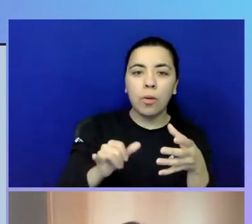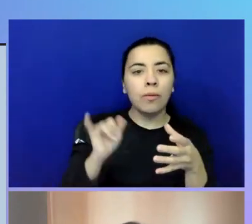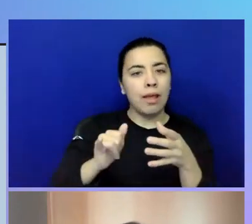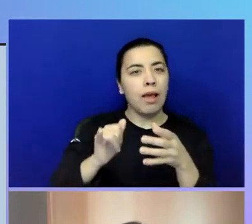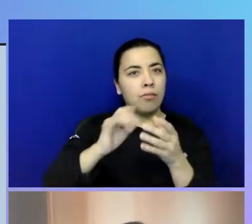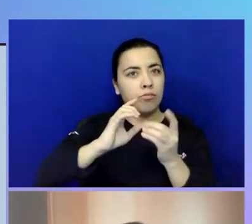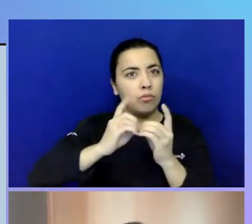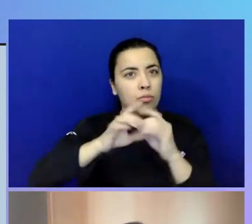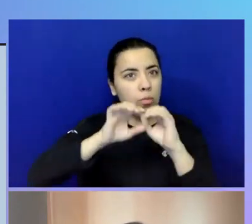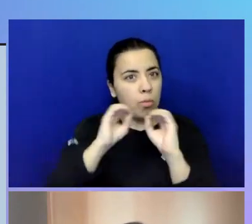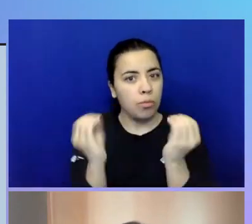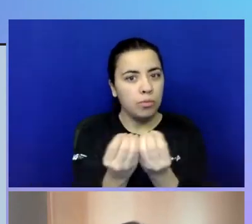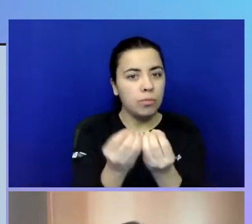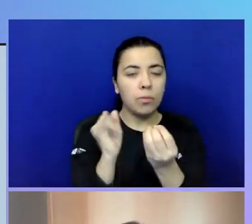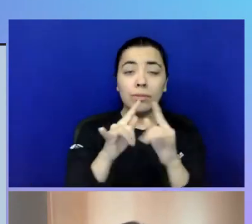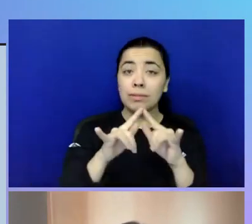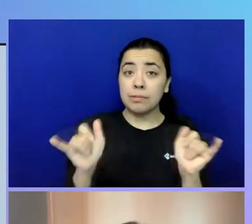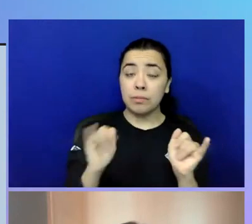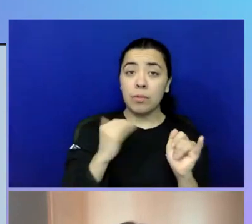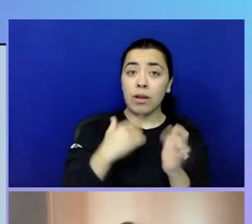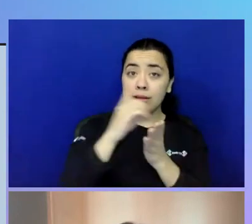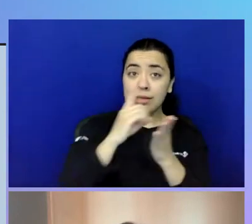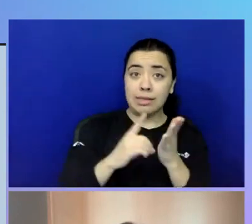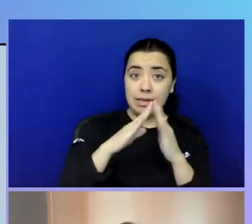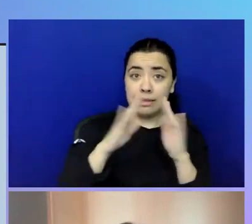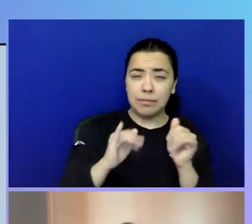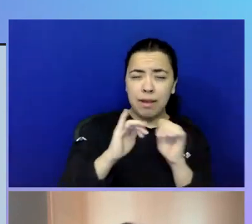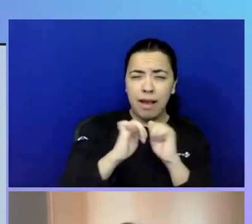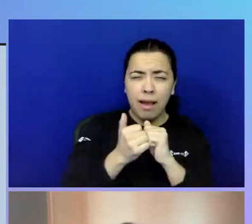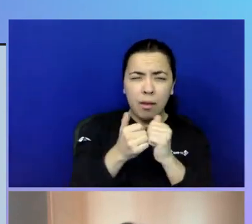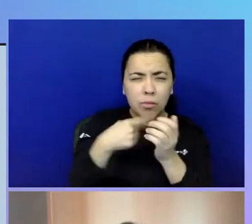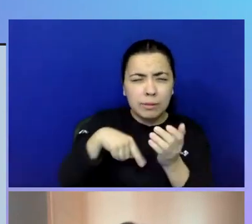system and then lastly, I'll cover the feature migration. So